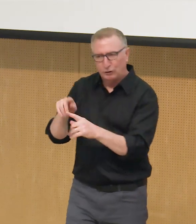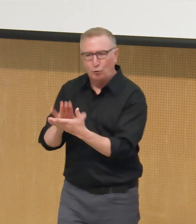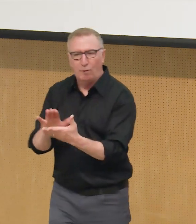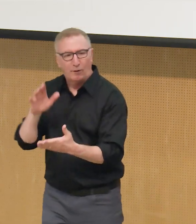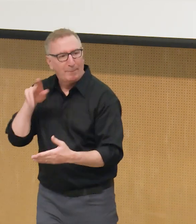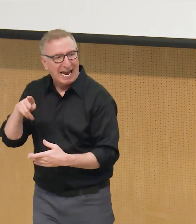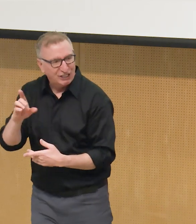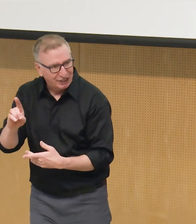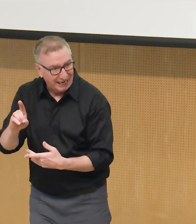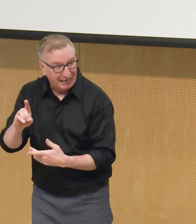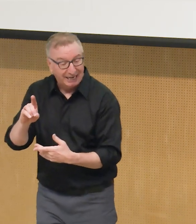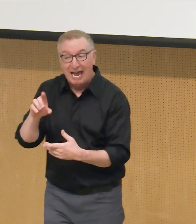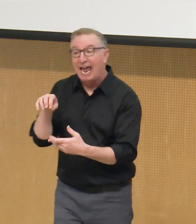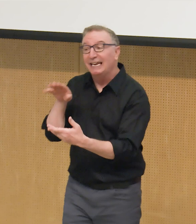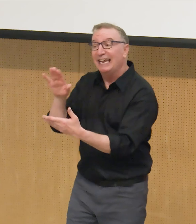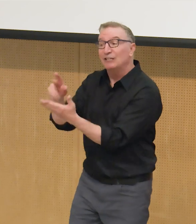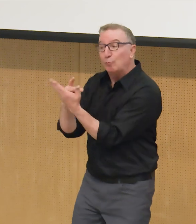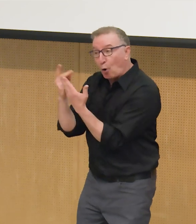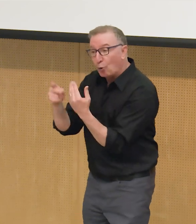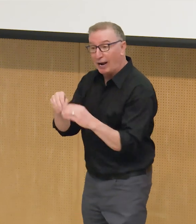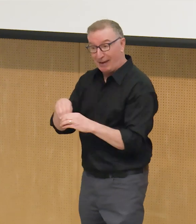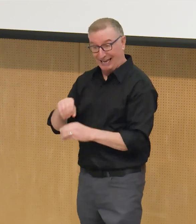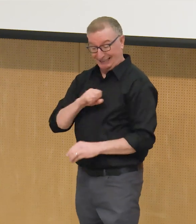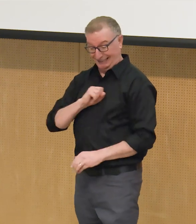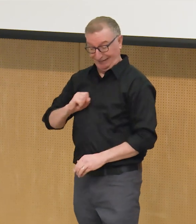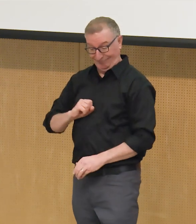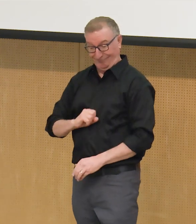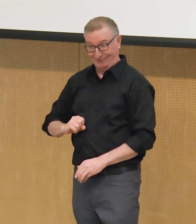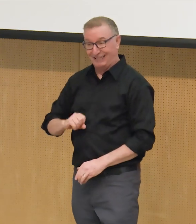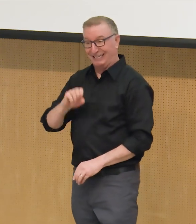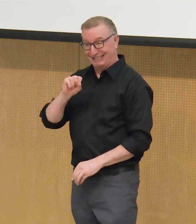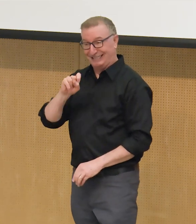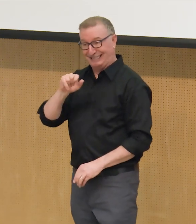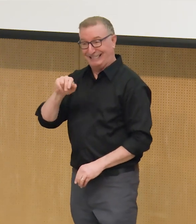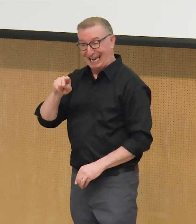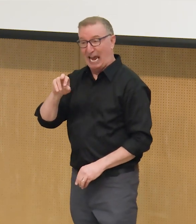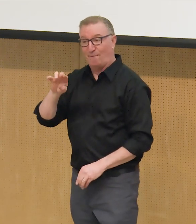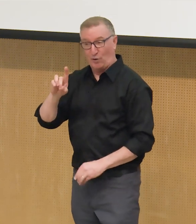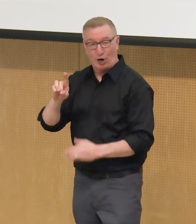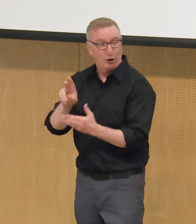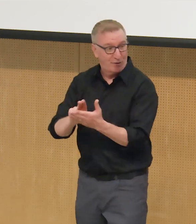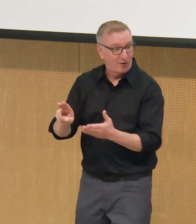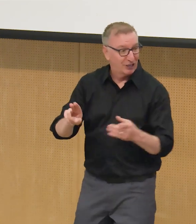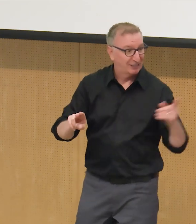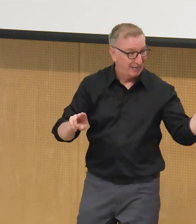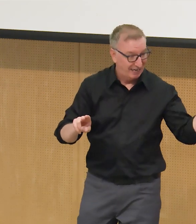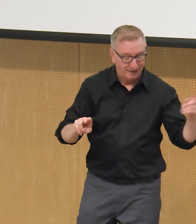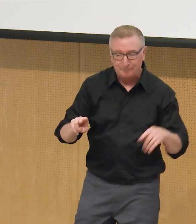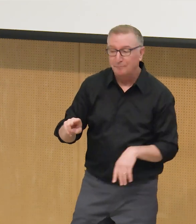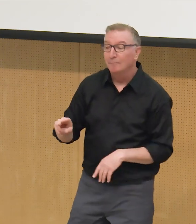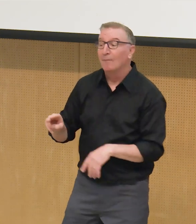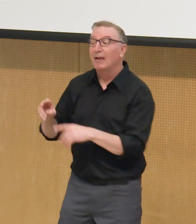I had a master's degree and he went to school for a PhD at Stanford University.